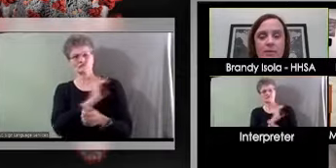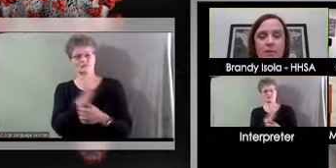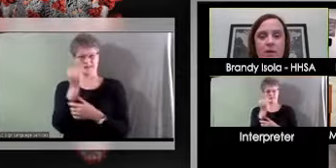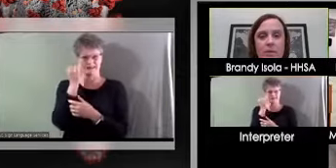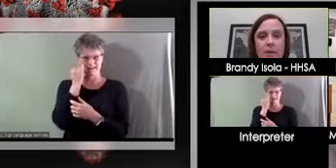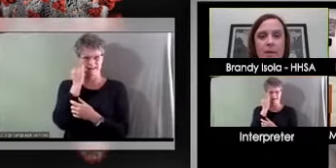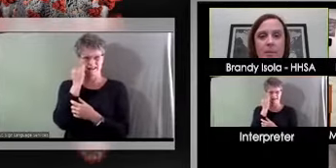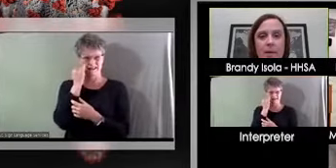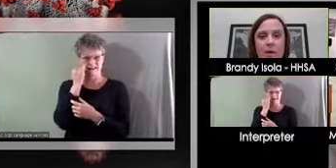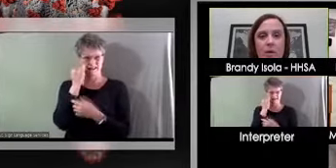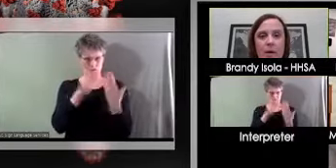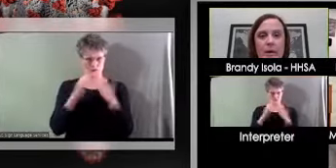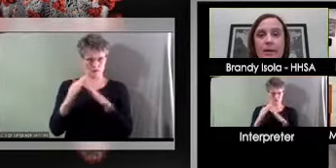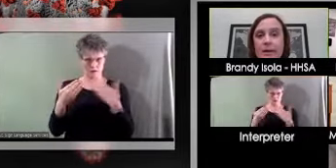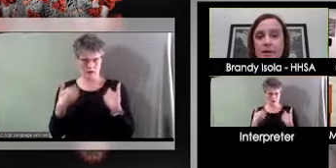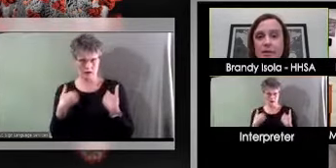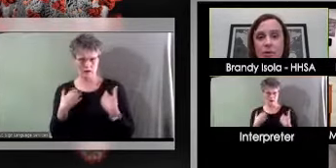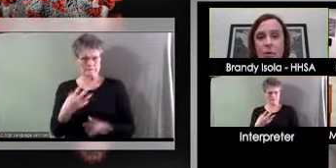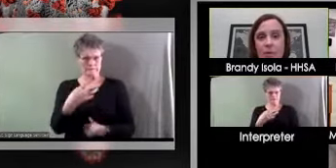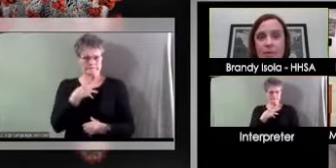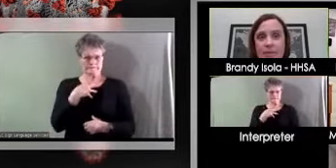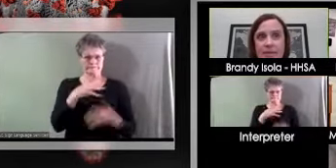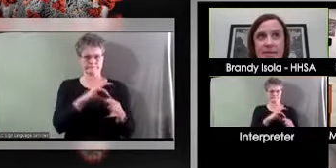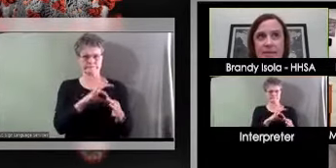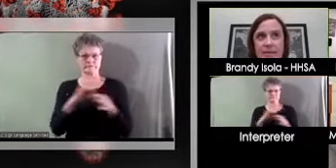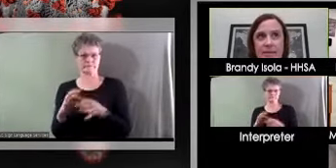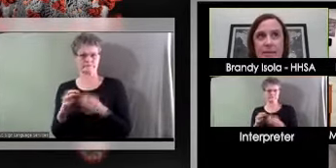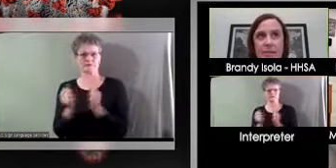from the community about non-essential businesses and